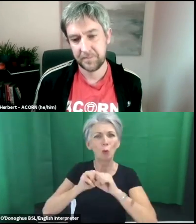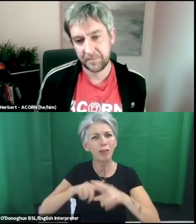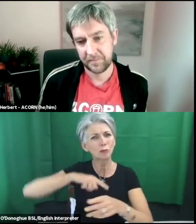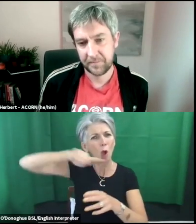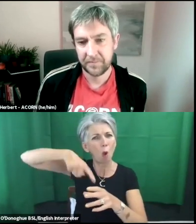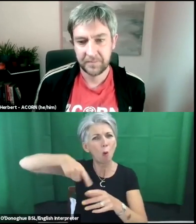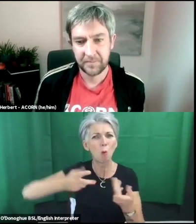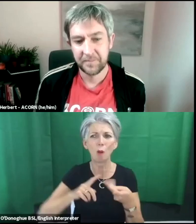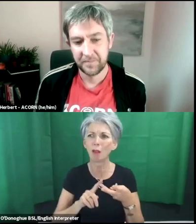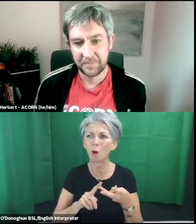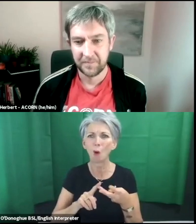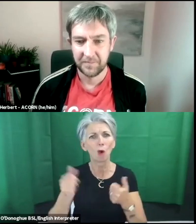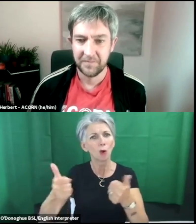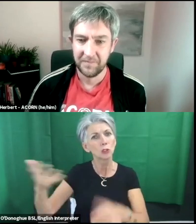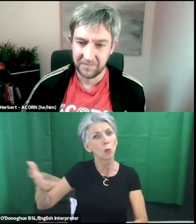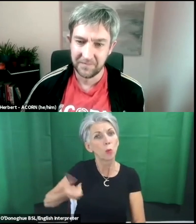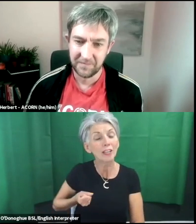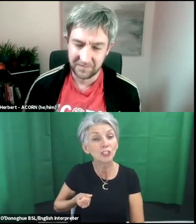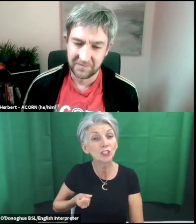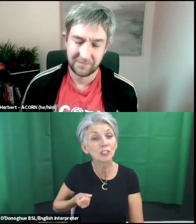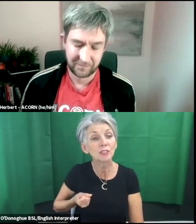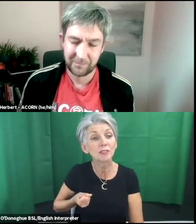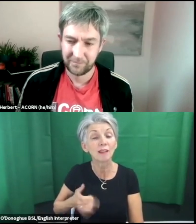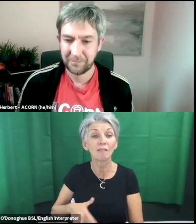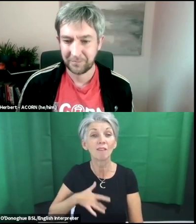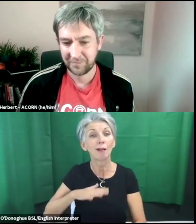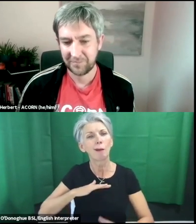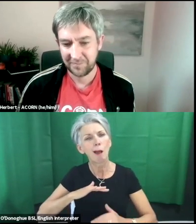that pays you so that you can feel calm and relaxed and not "oh god, if I miss a